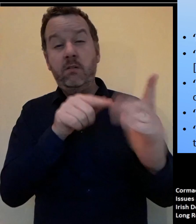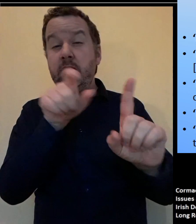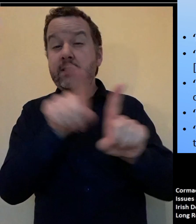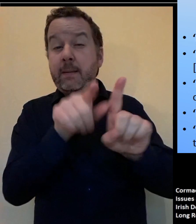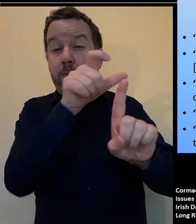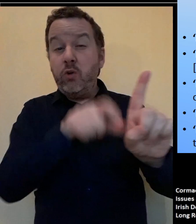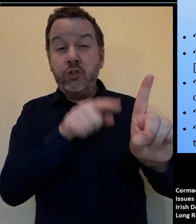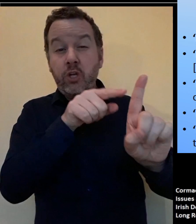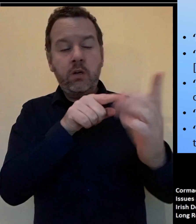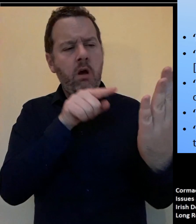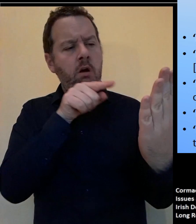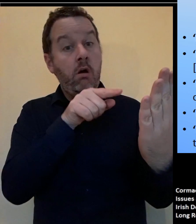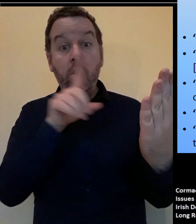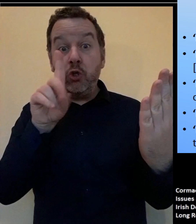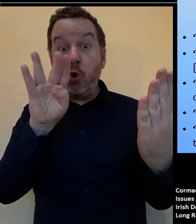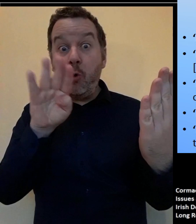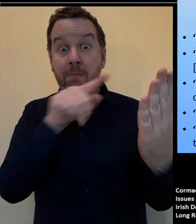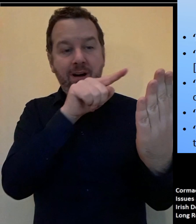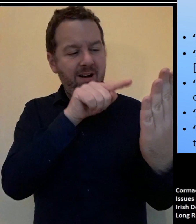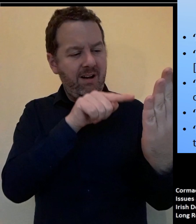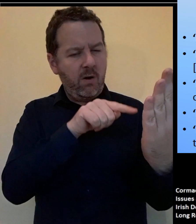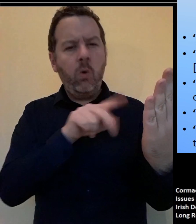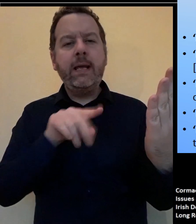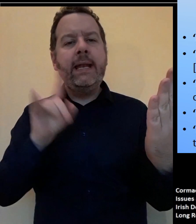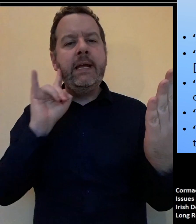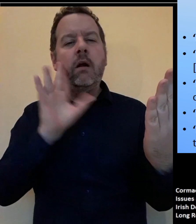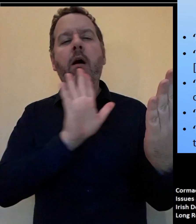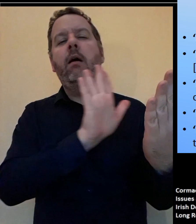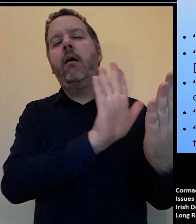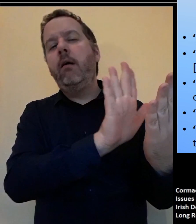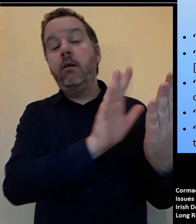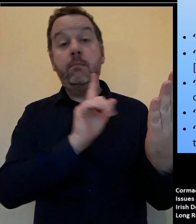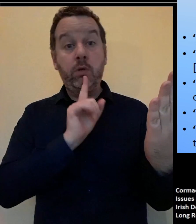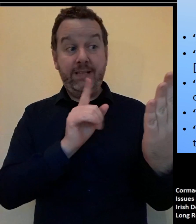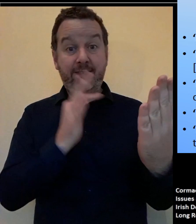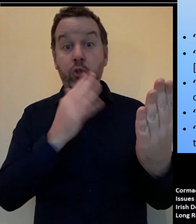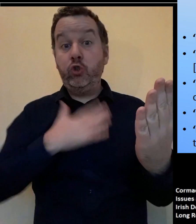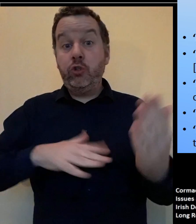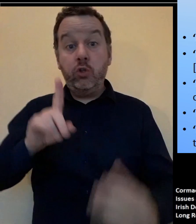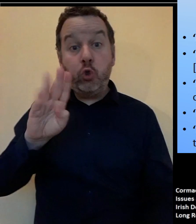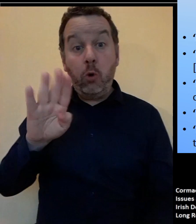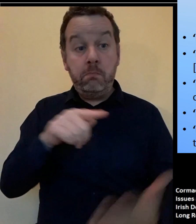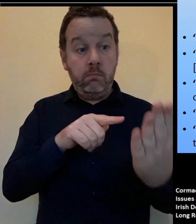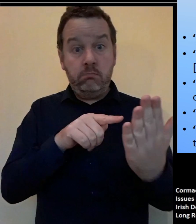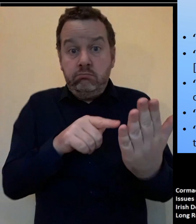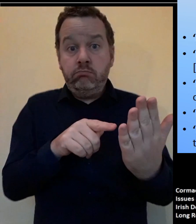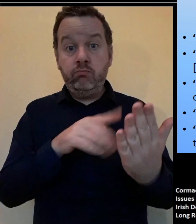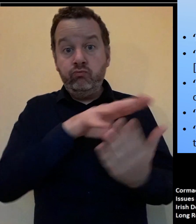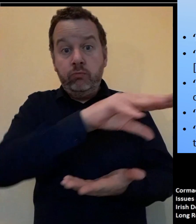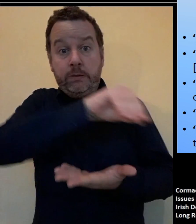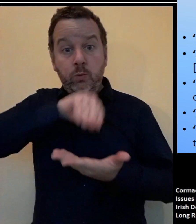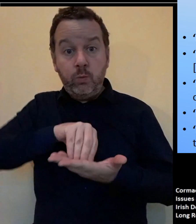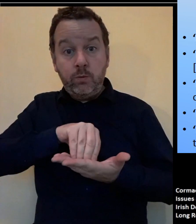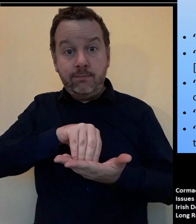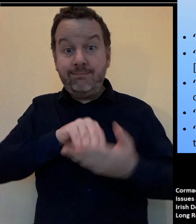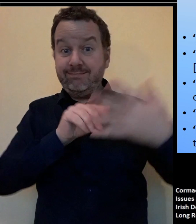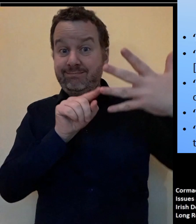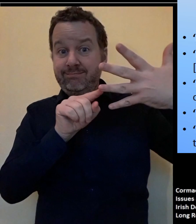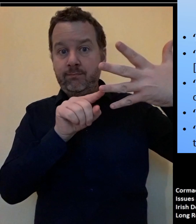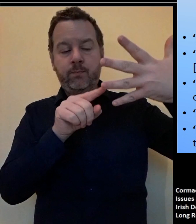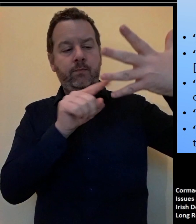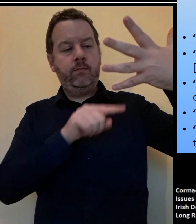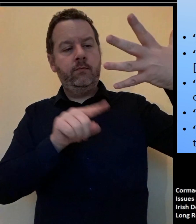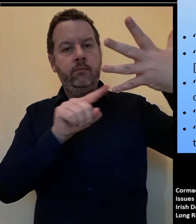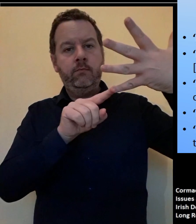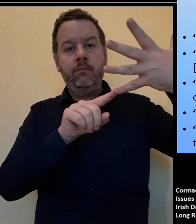unless I find other information specifically mentioning that they are able also to hear.